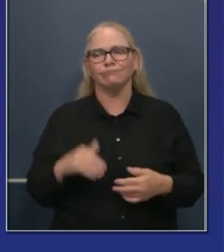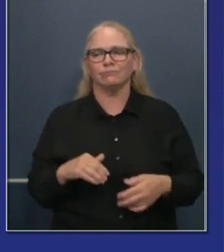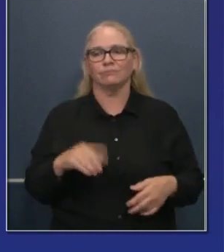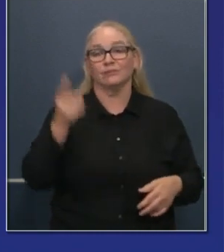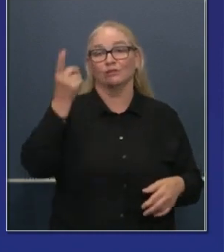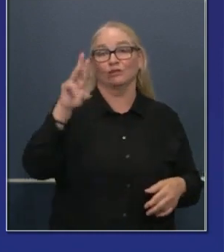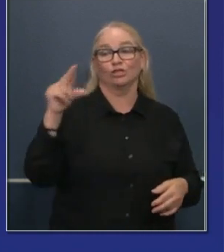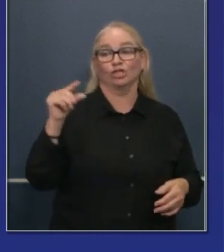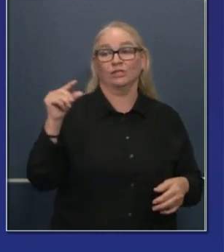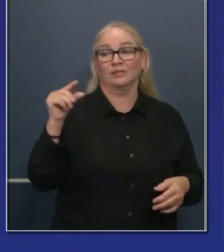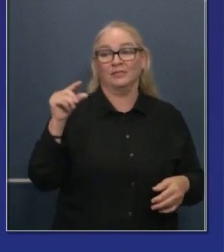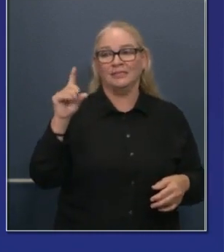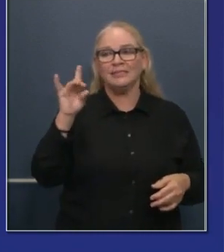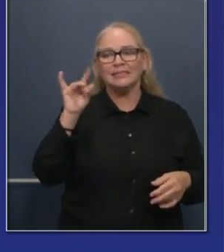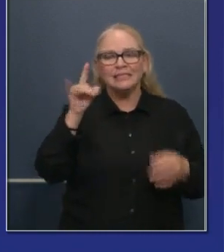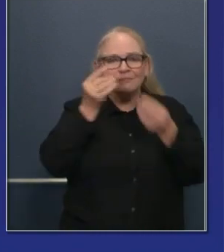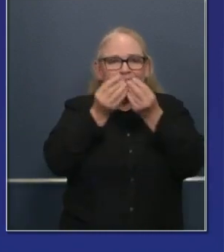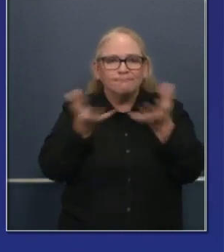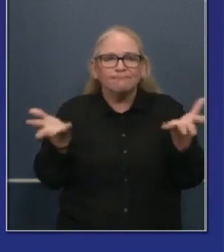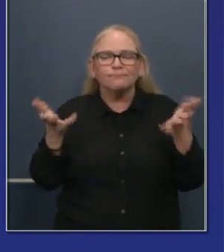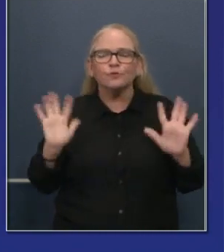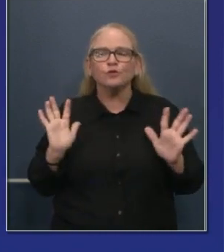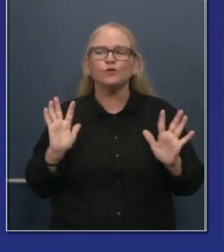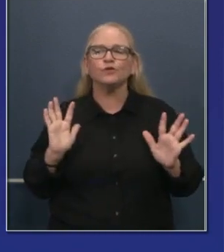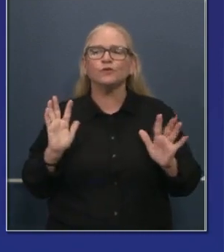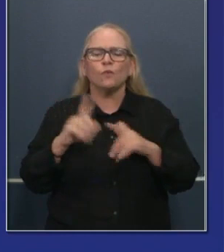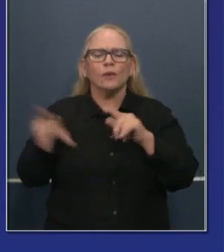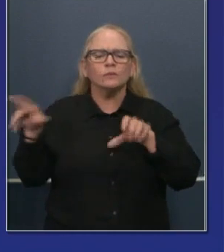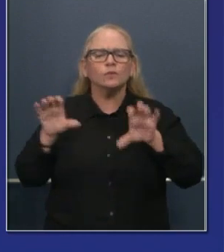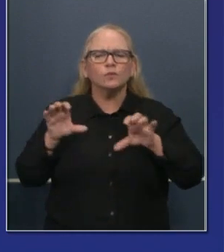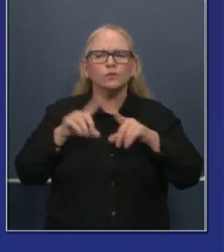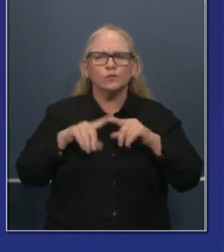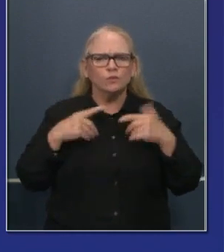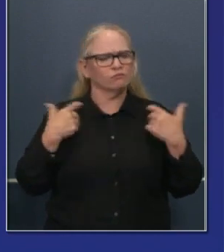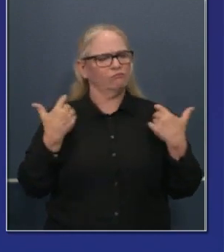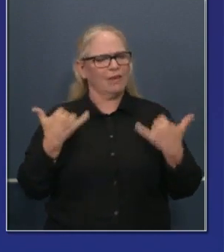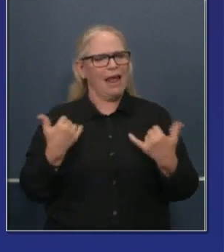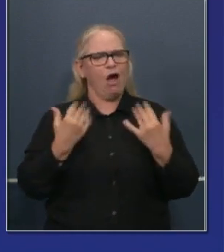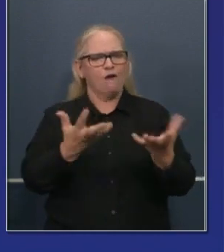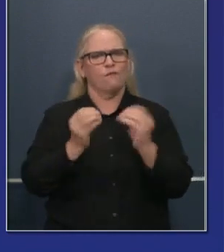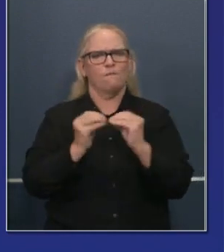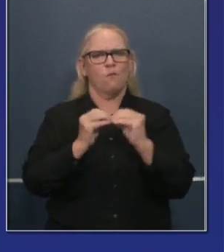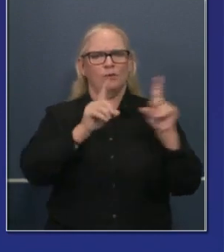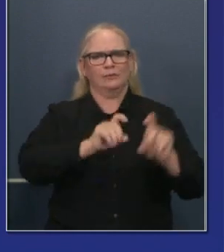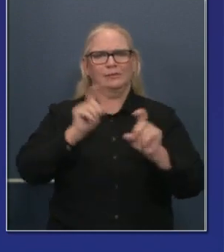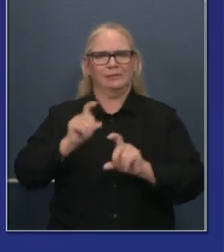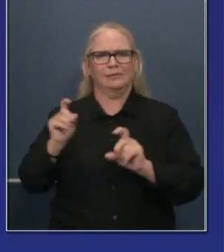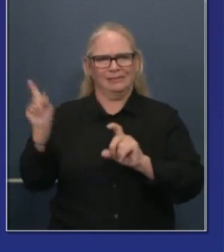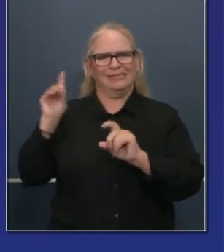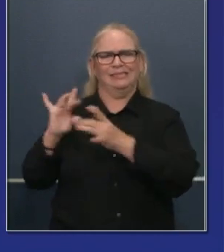WE HAVE TO RECOGNIZE OUR RESPONSIBILITY TO DO MORE TESTING. SO DOES DR. GHALY.